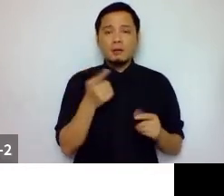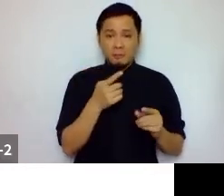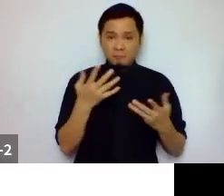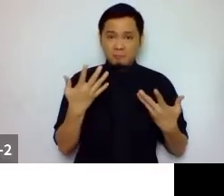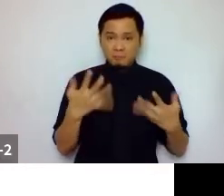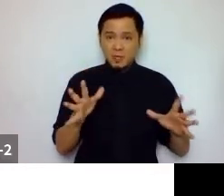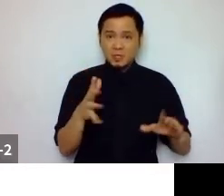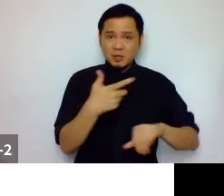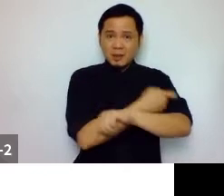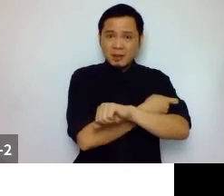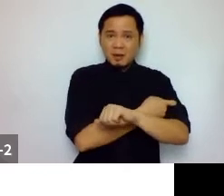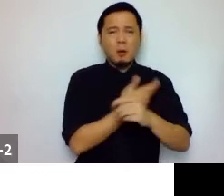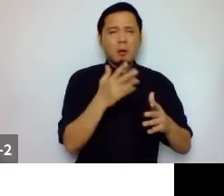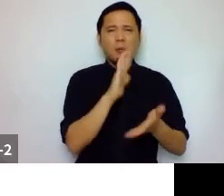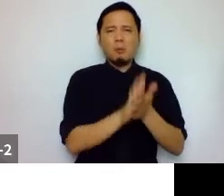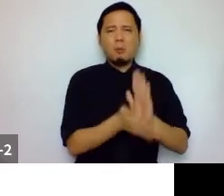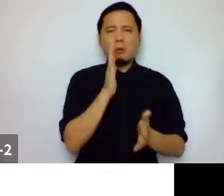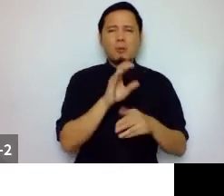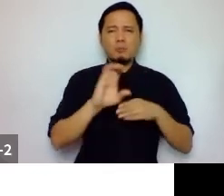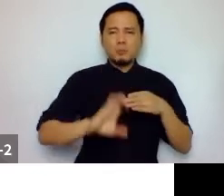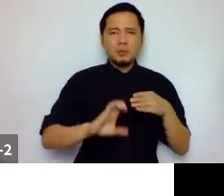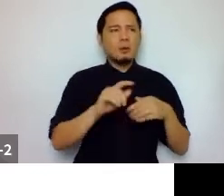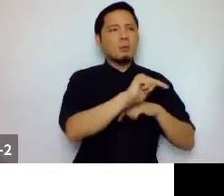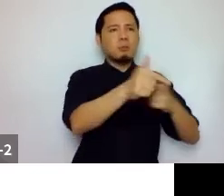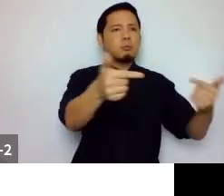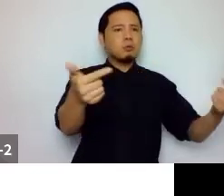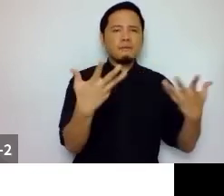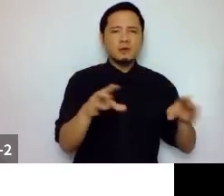So it’s important again that we boost in terms of media.